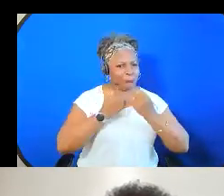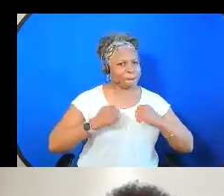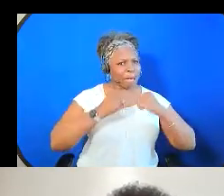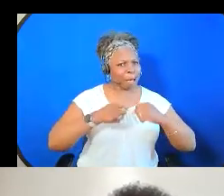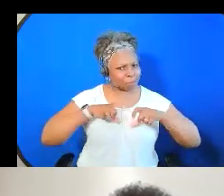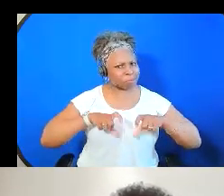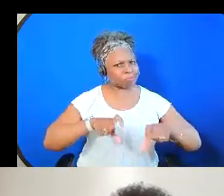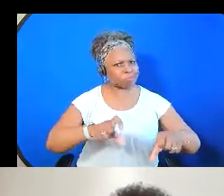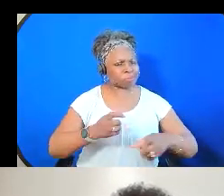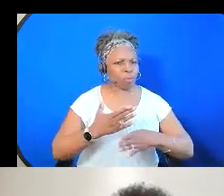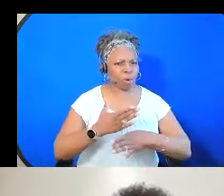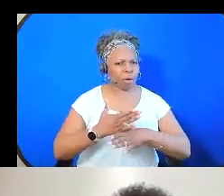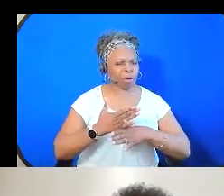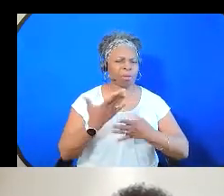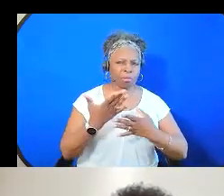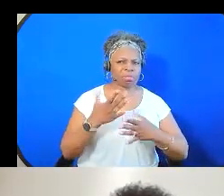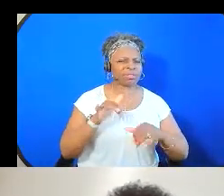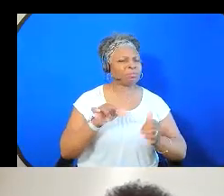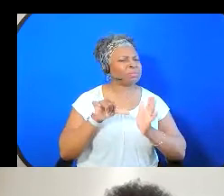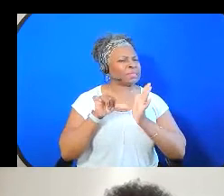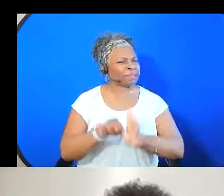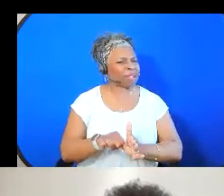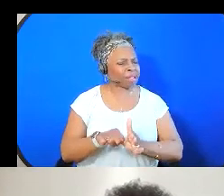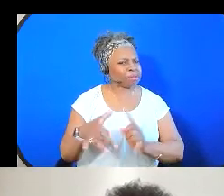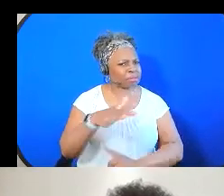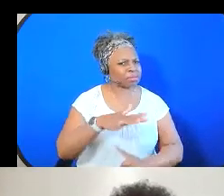in sometimes difficult circumstances. A lot of you who are attending today,